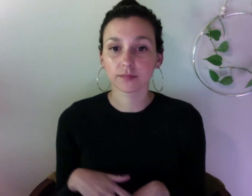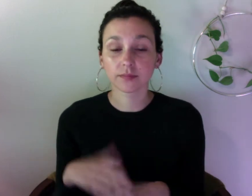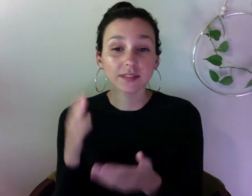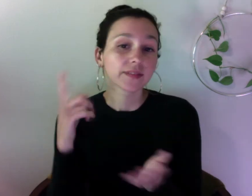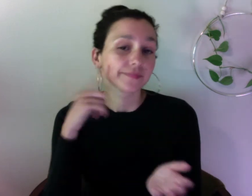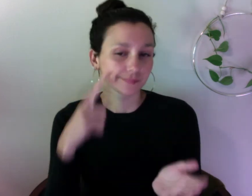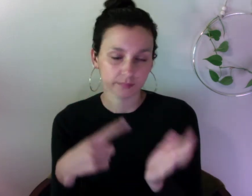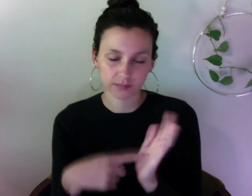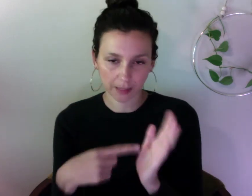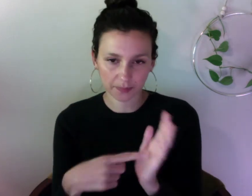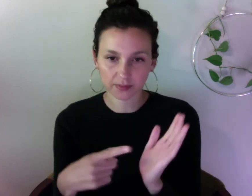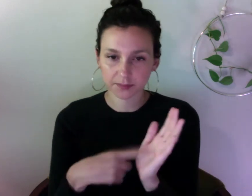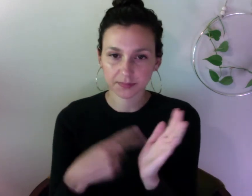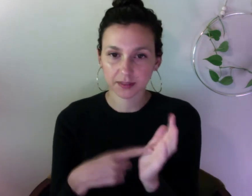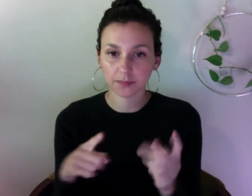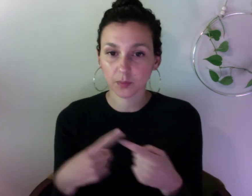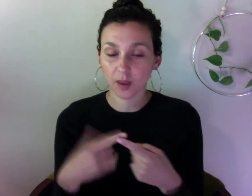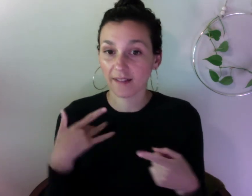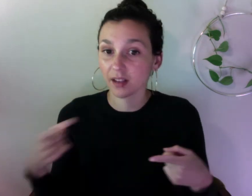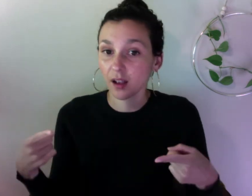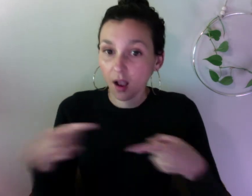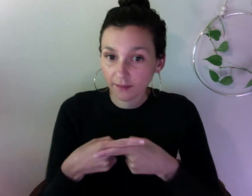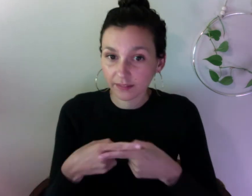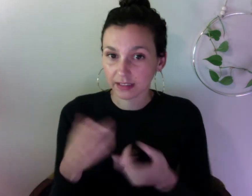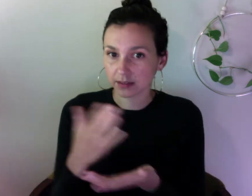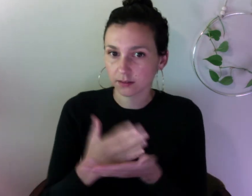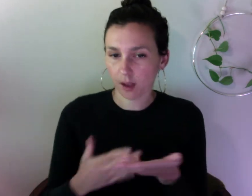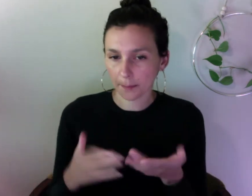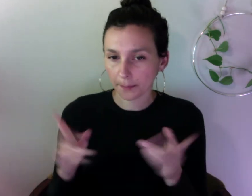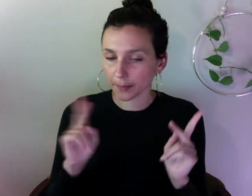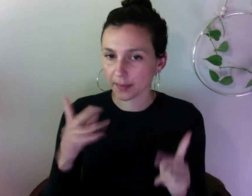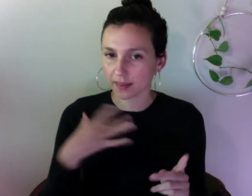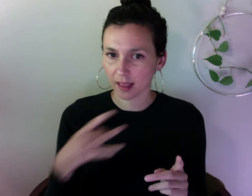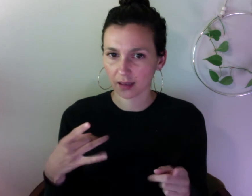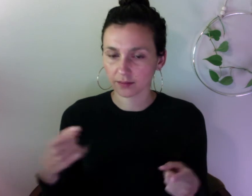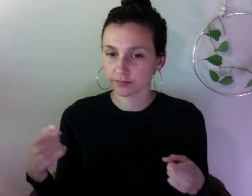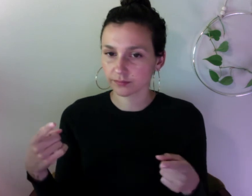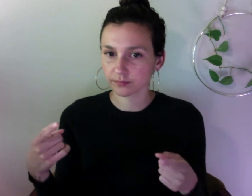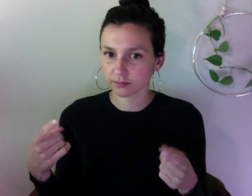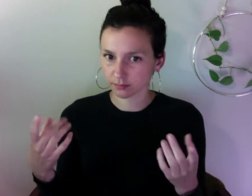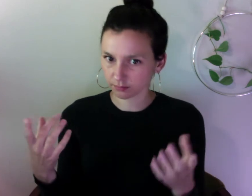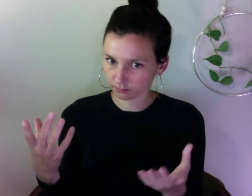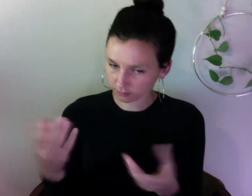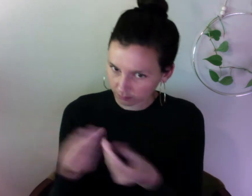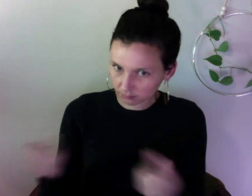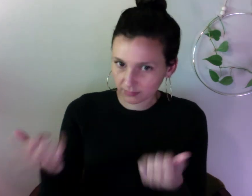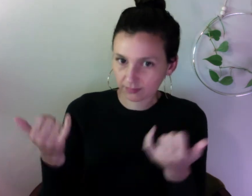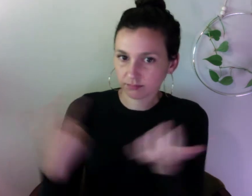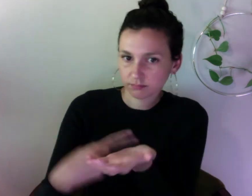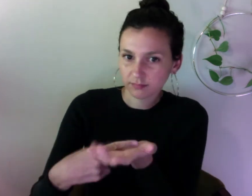For instance, when there is a conflict, some people like resolve right at the moment.